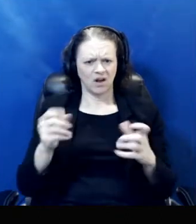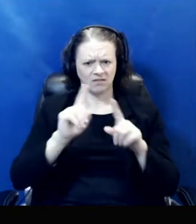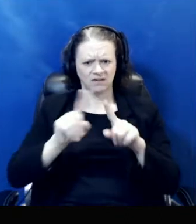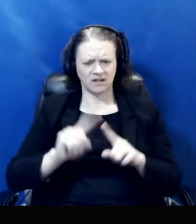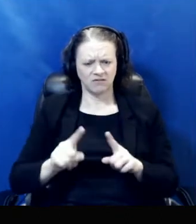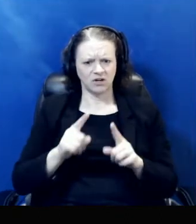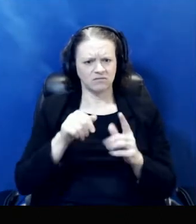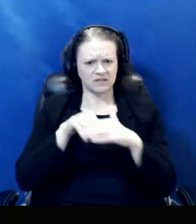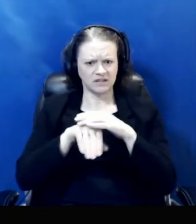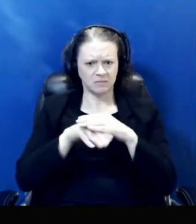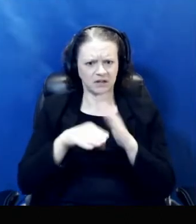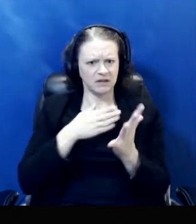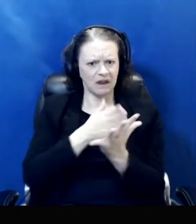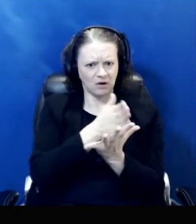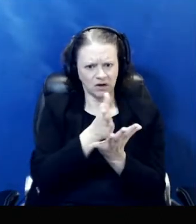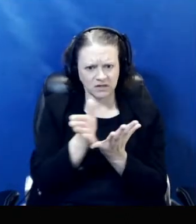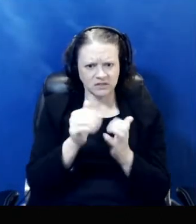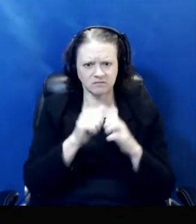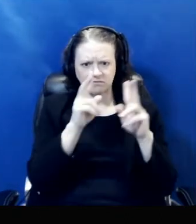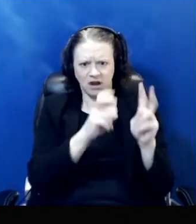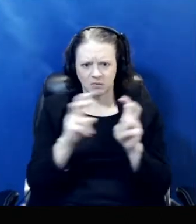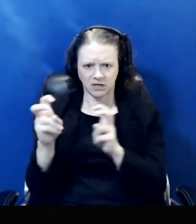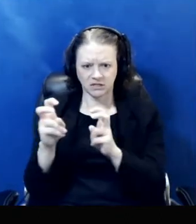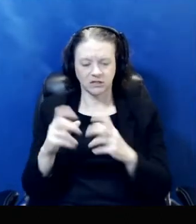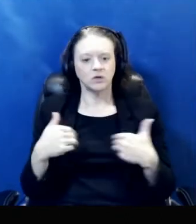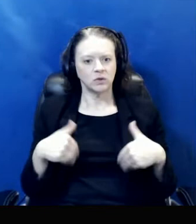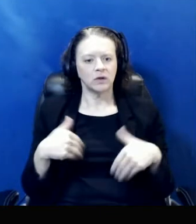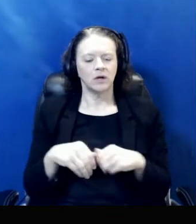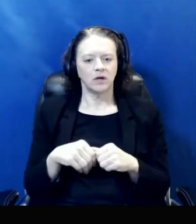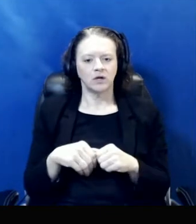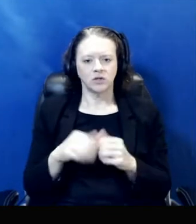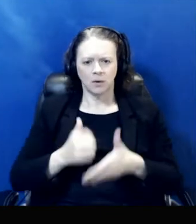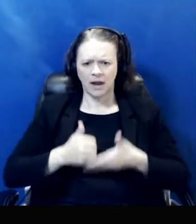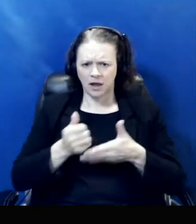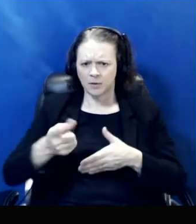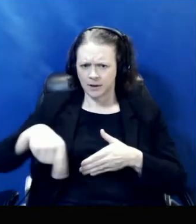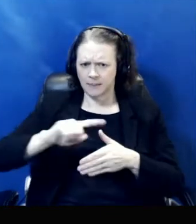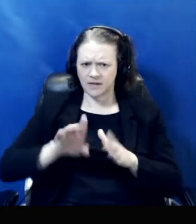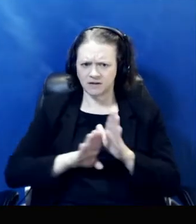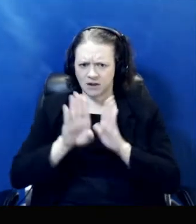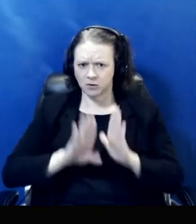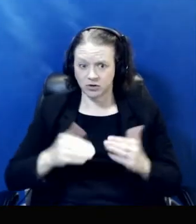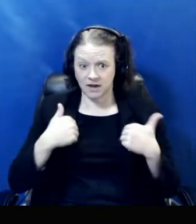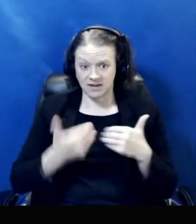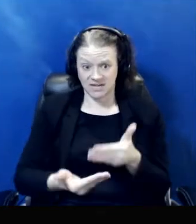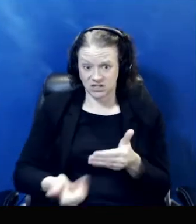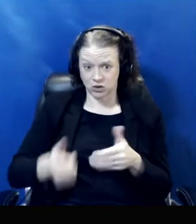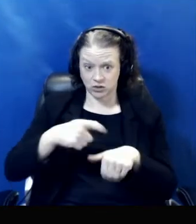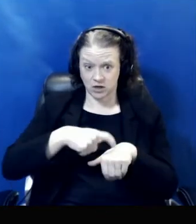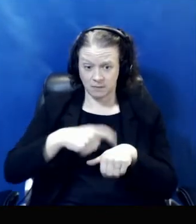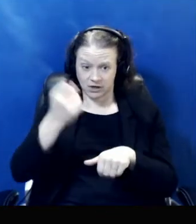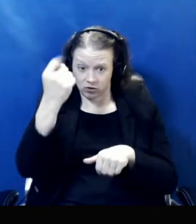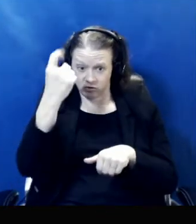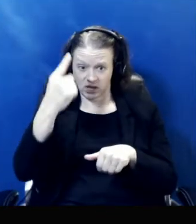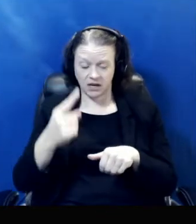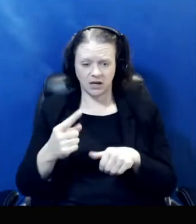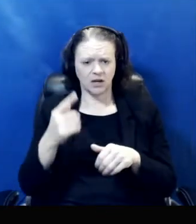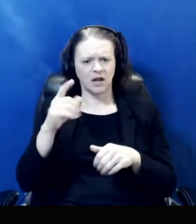So helping developers have an easier time understanding, not only the focus of each XAG, but also the impact that a XAG has on the